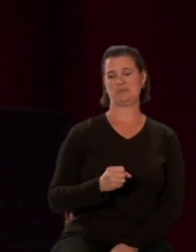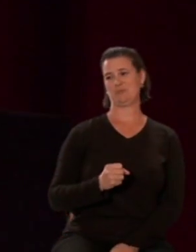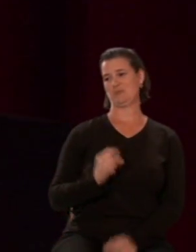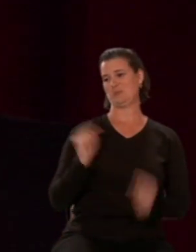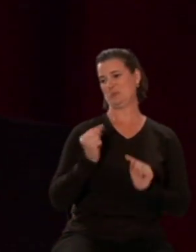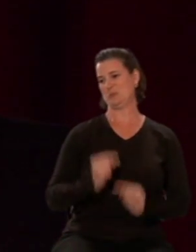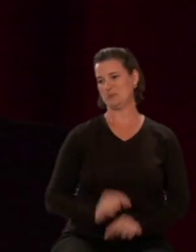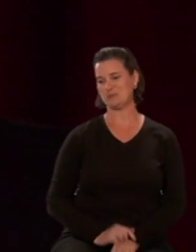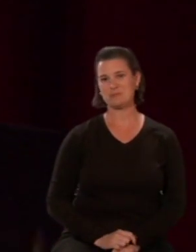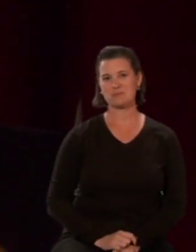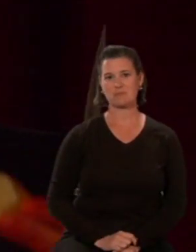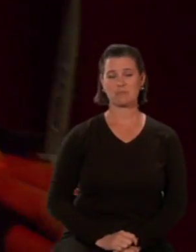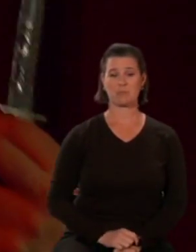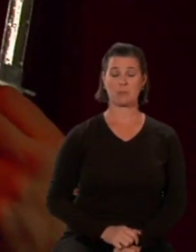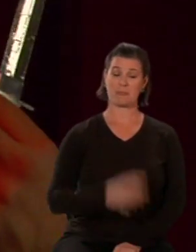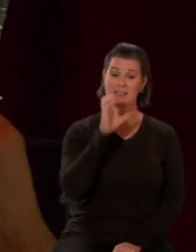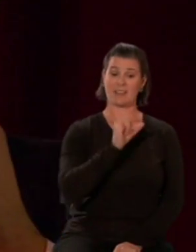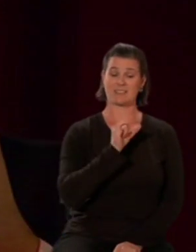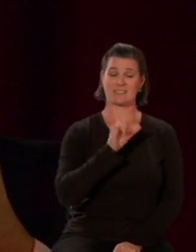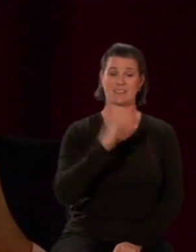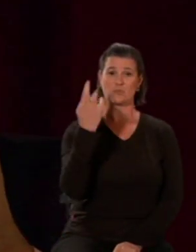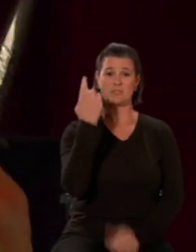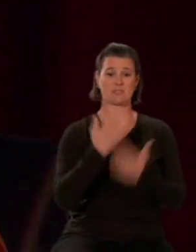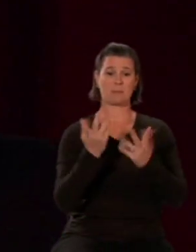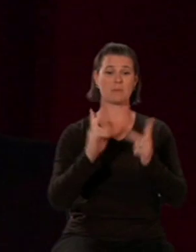I guess that's why some people think the place is haunted.